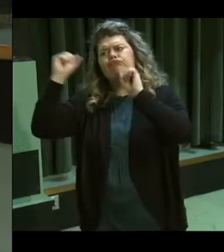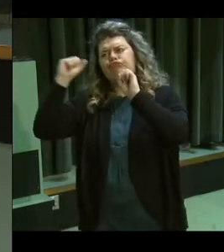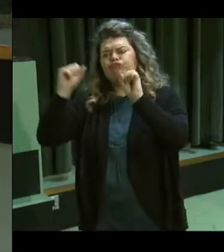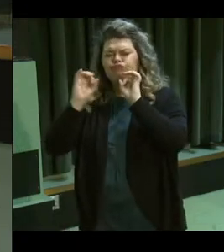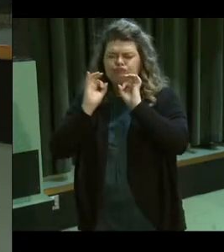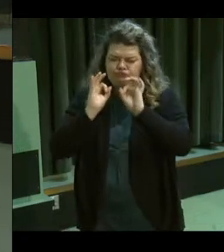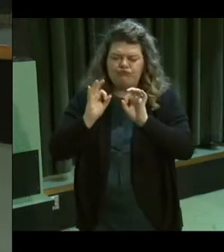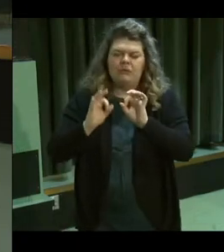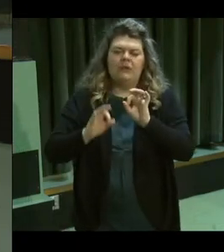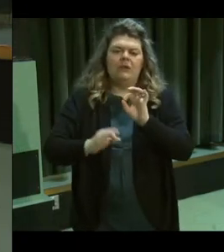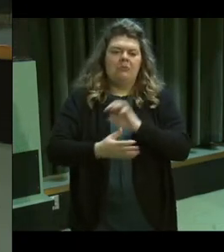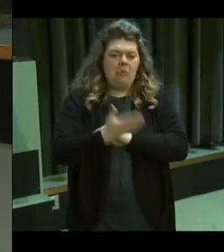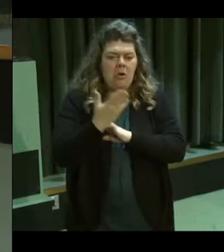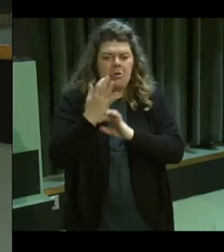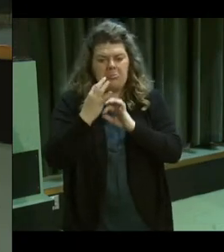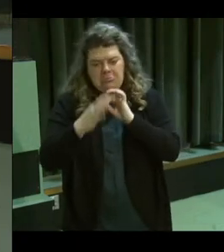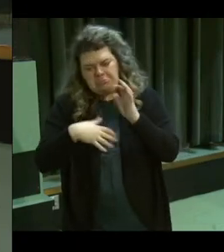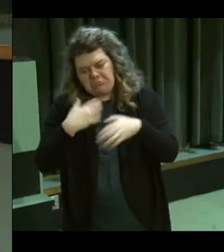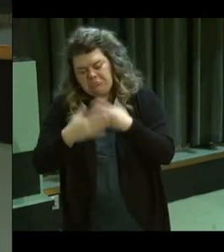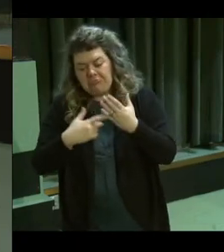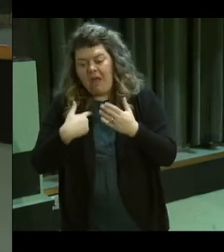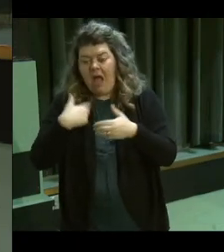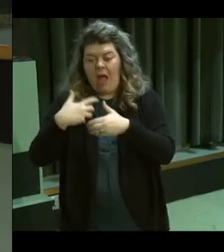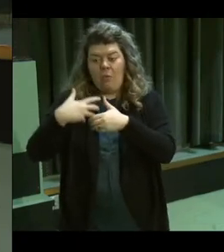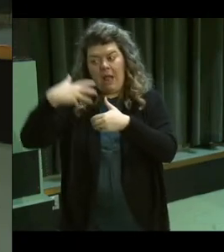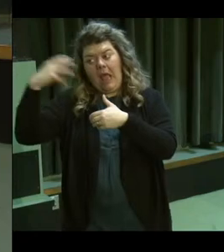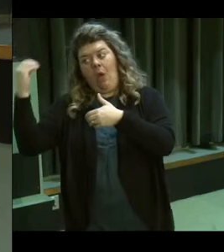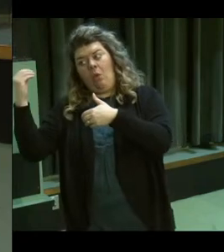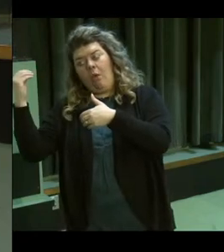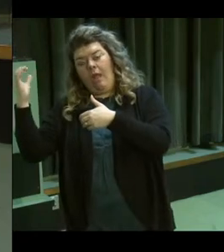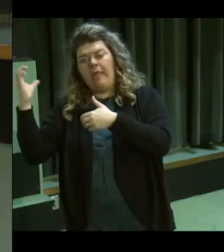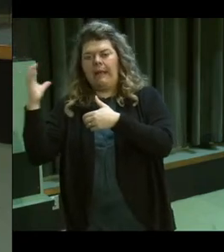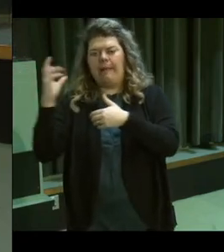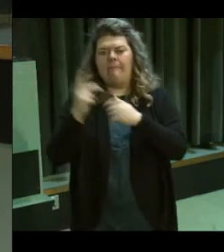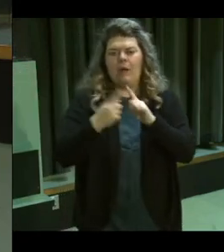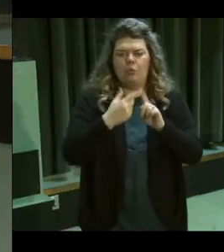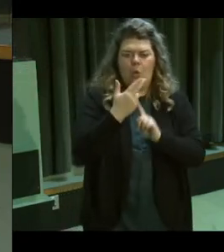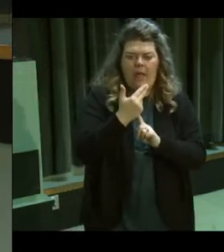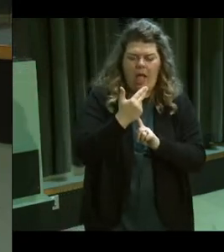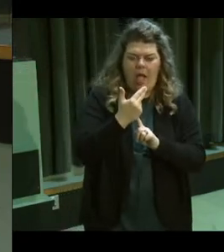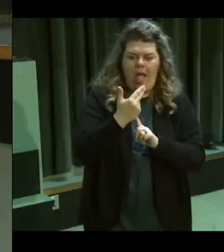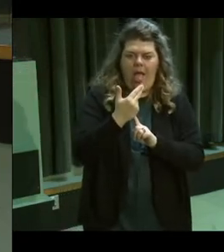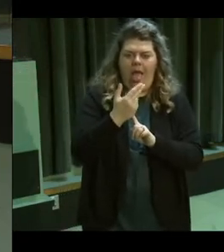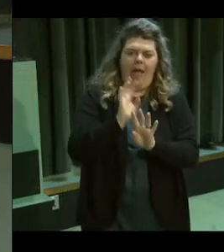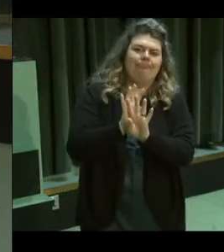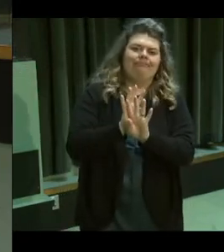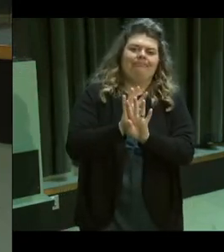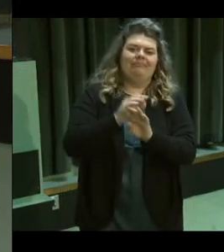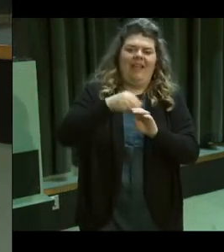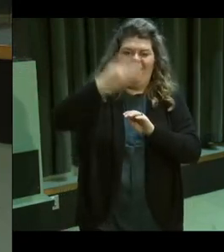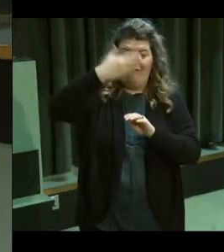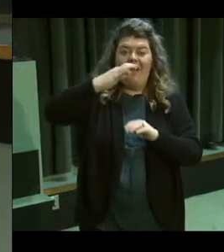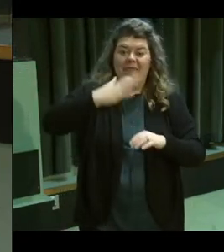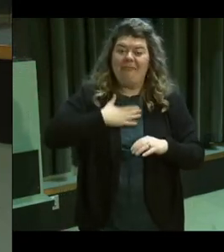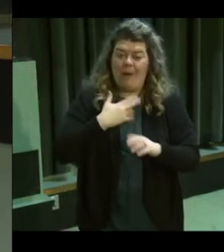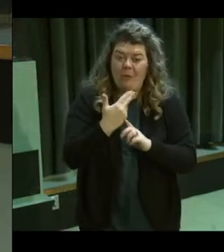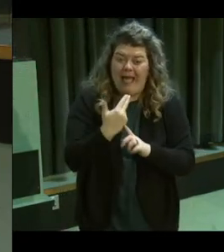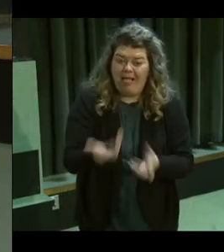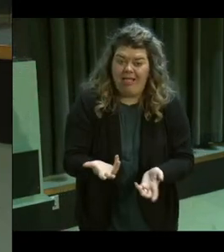from exercising, and it was just a beautiful morning. I went out and then I came back to my hotel